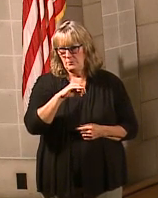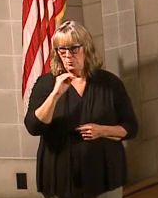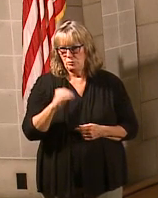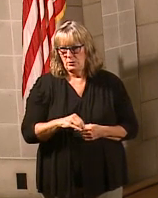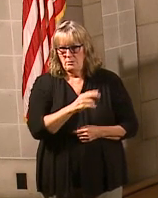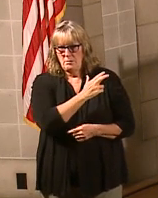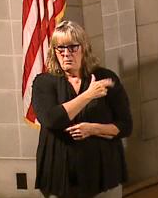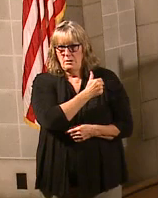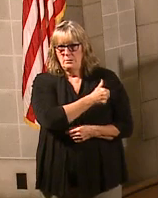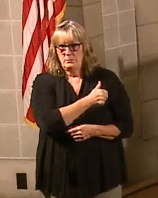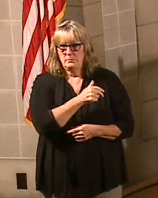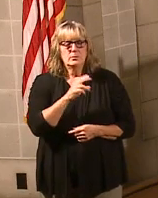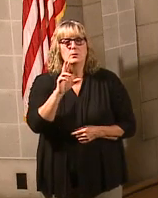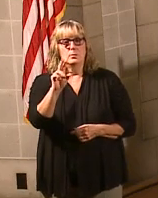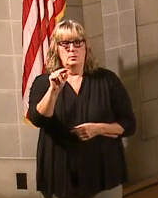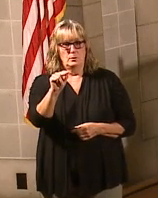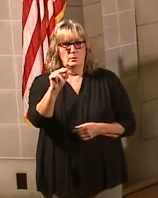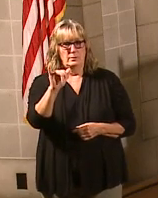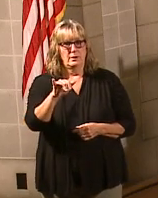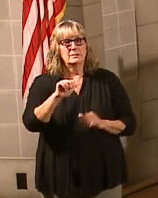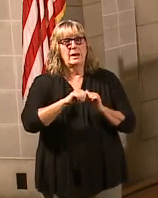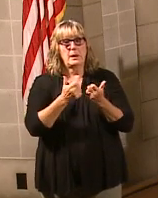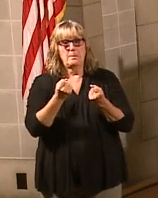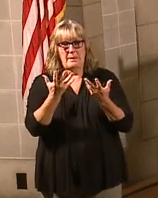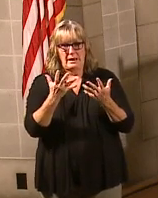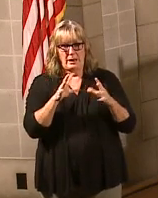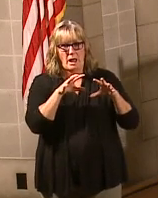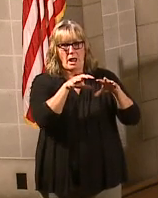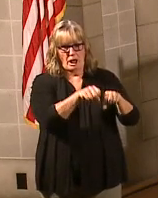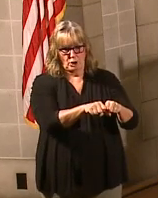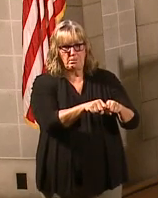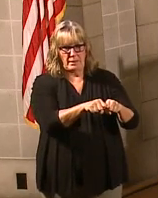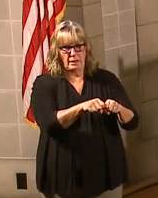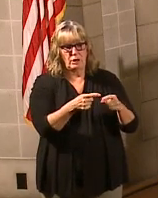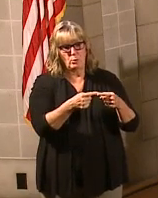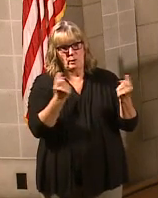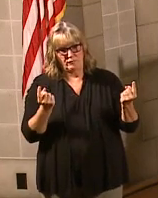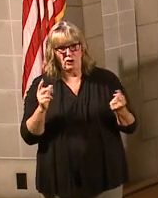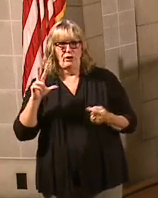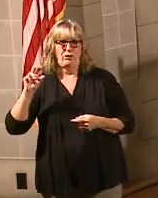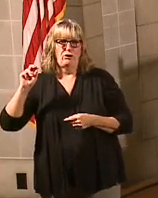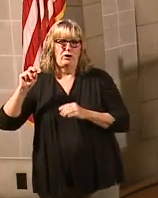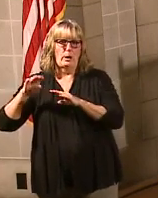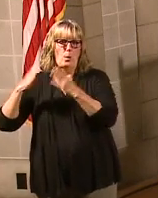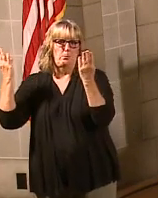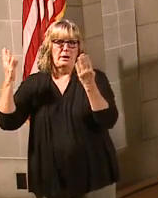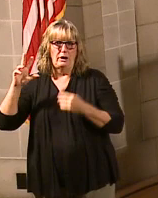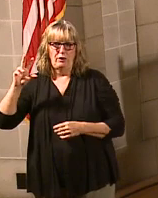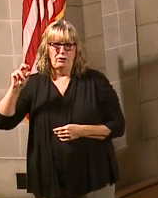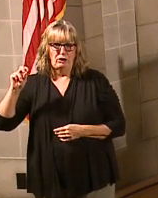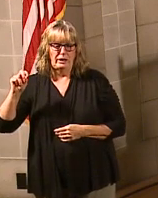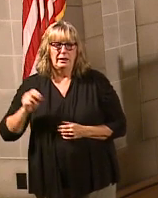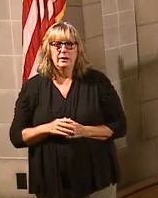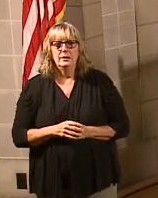TO THEM AS WELL. ANDREW?